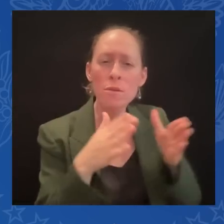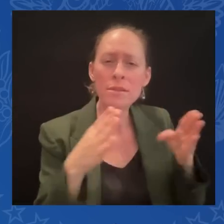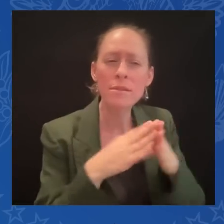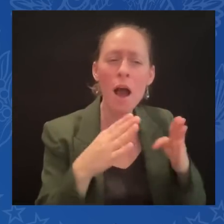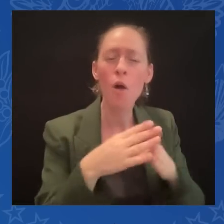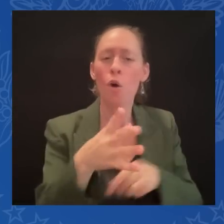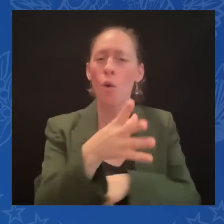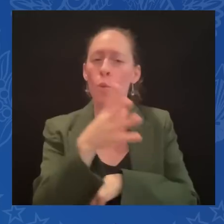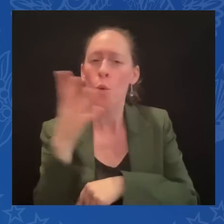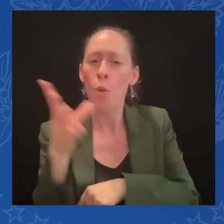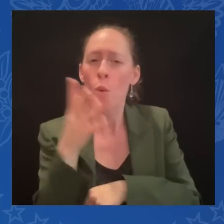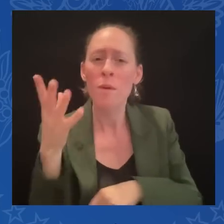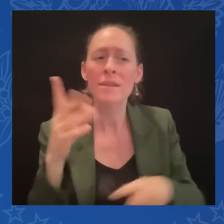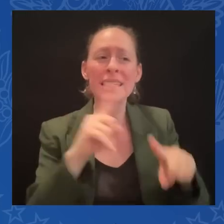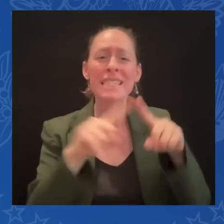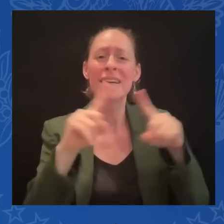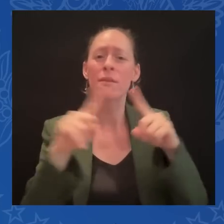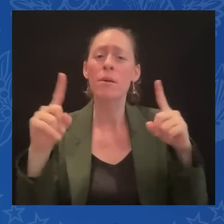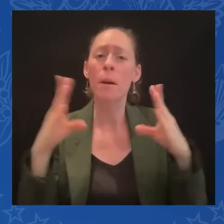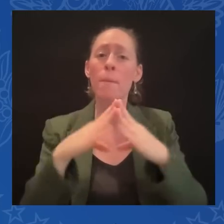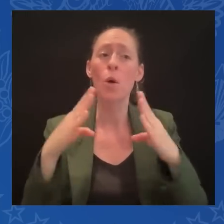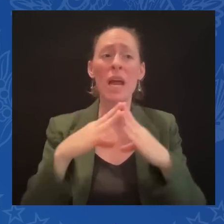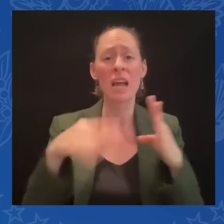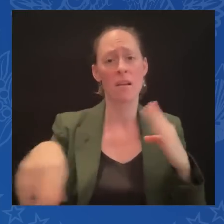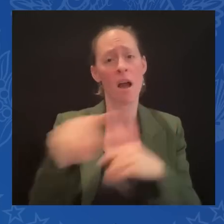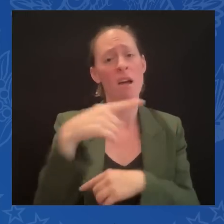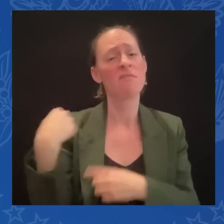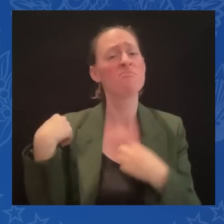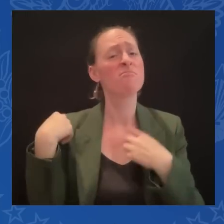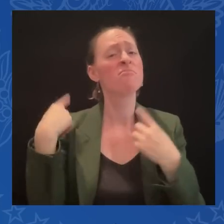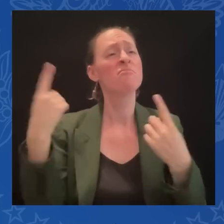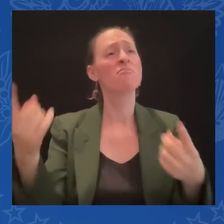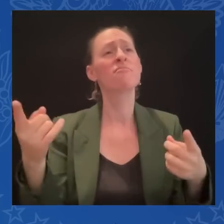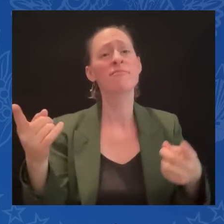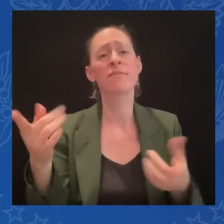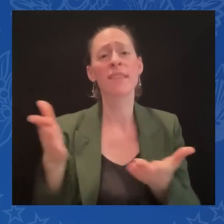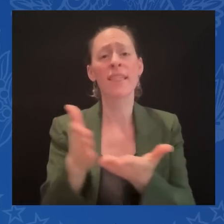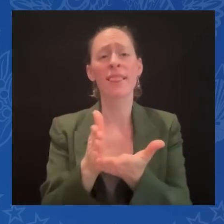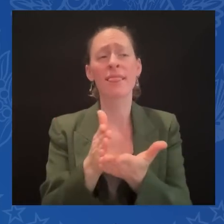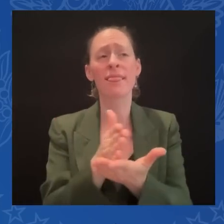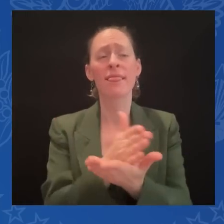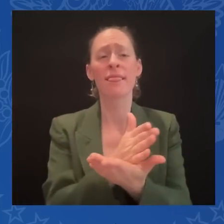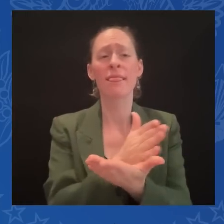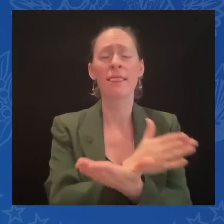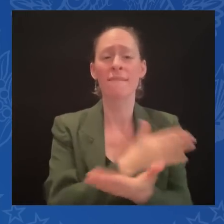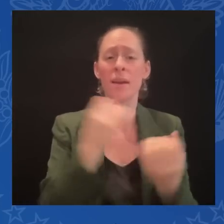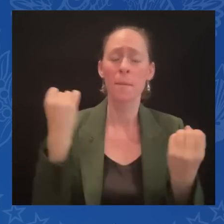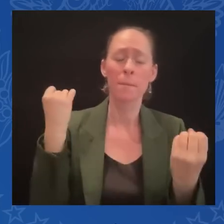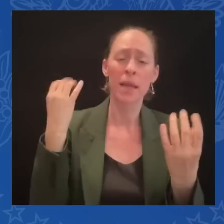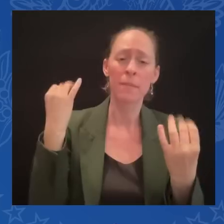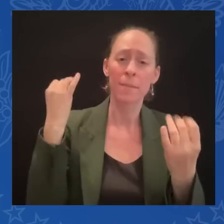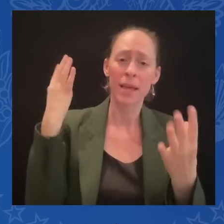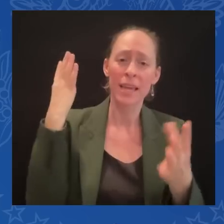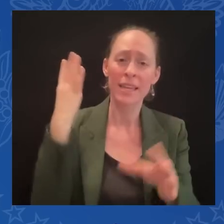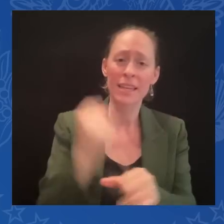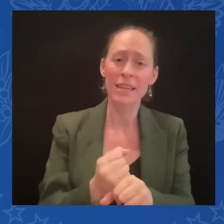This is what it looks like across the country. Over 13 million new jobs since I've been elected to office -- more jobs than any president